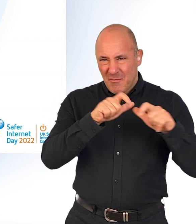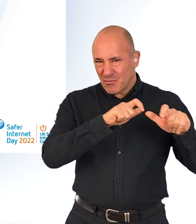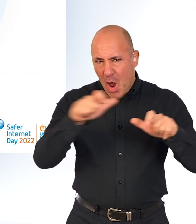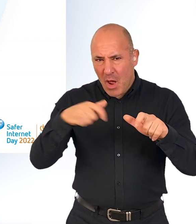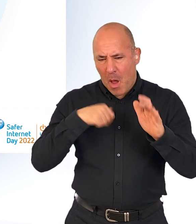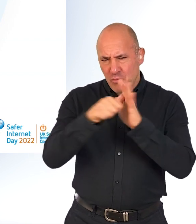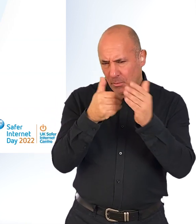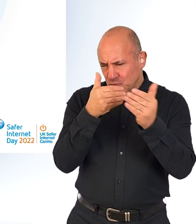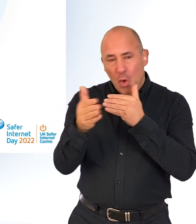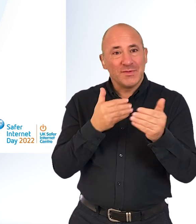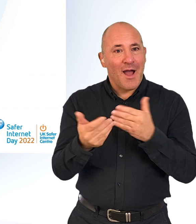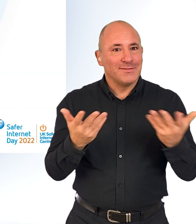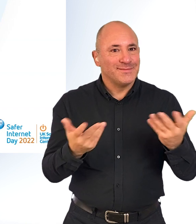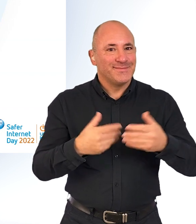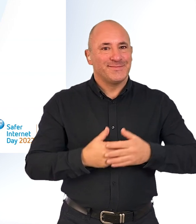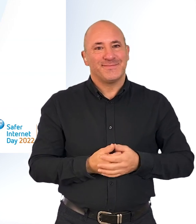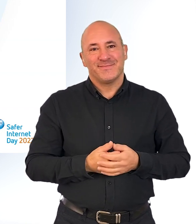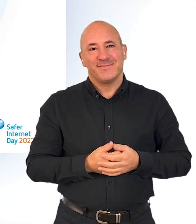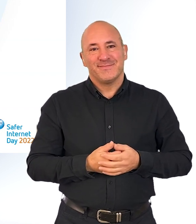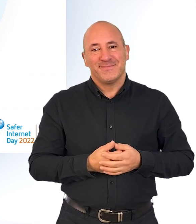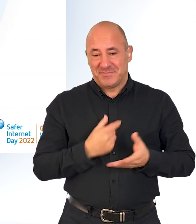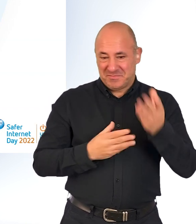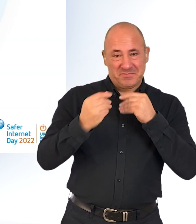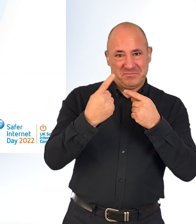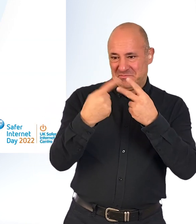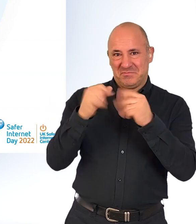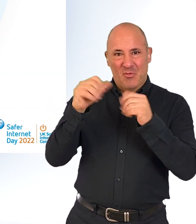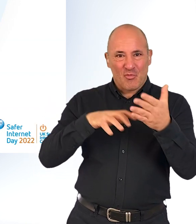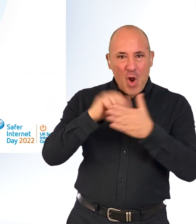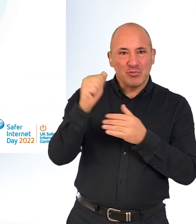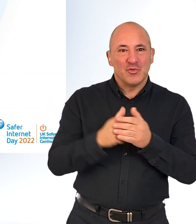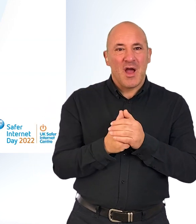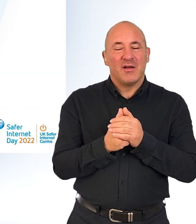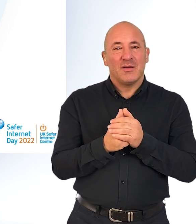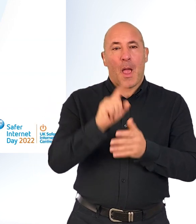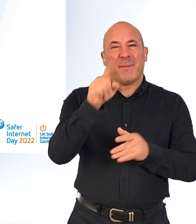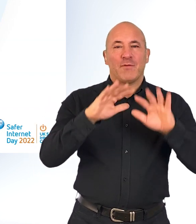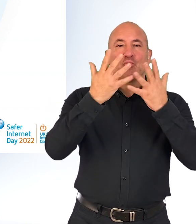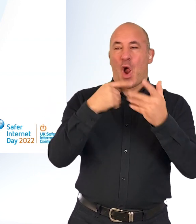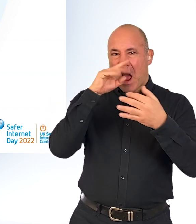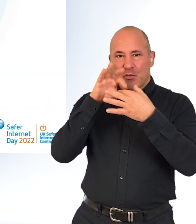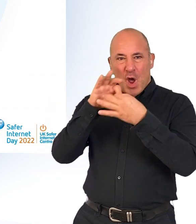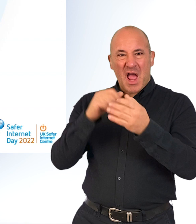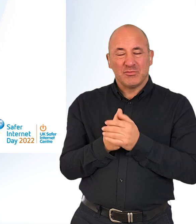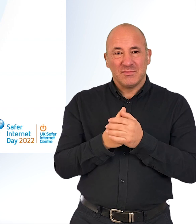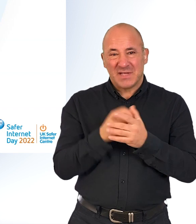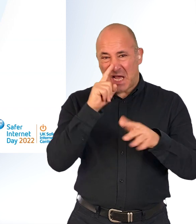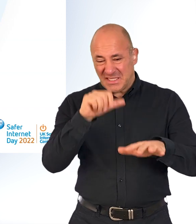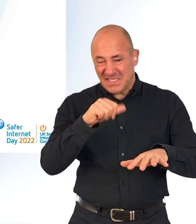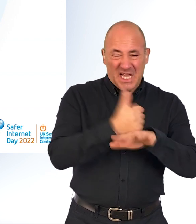persevering and problem solving. We can learn about other cultures, interact with people from all over the world